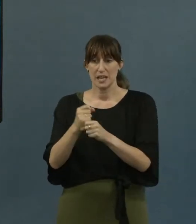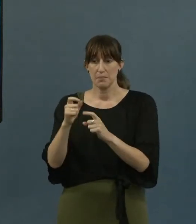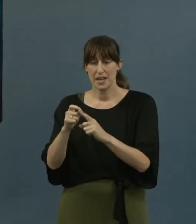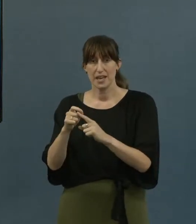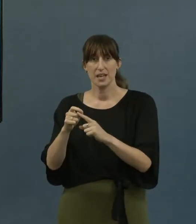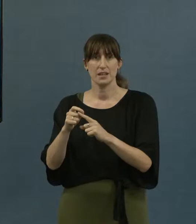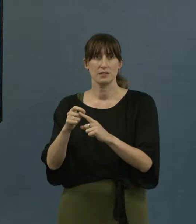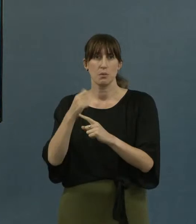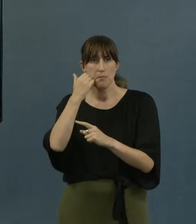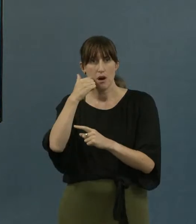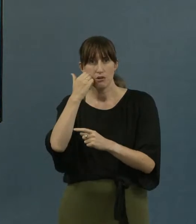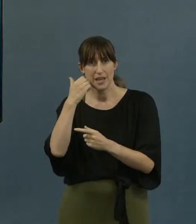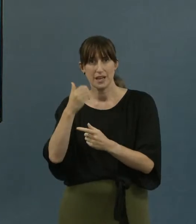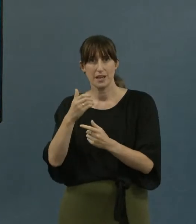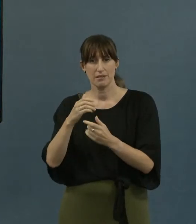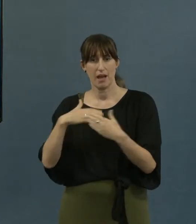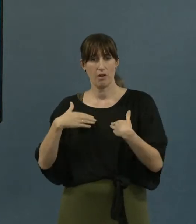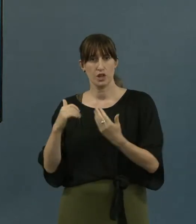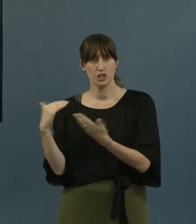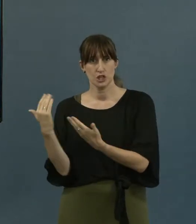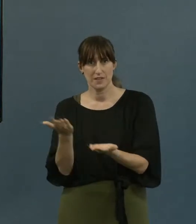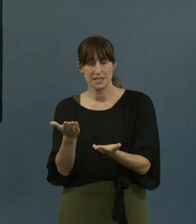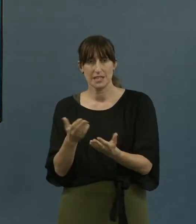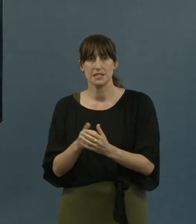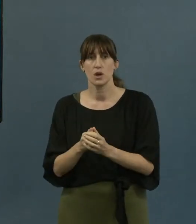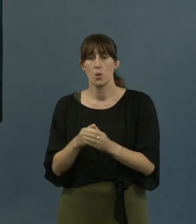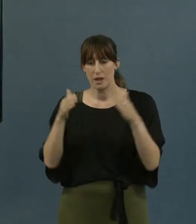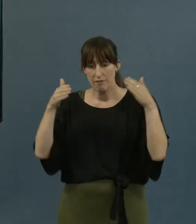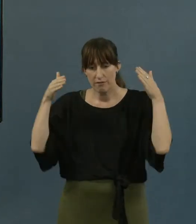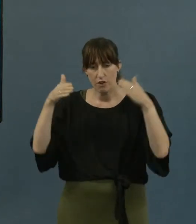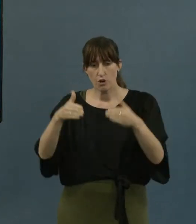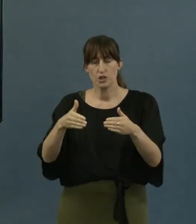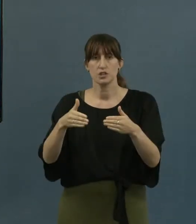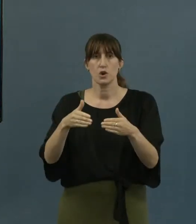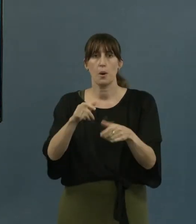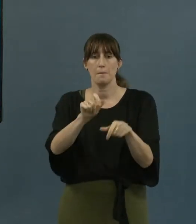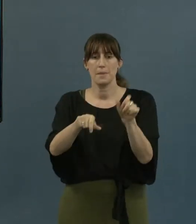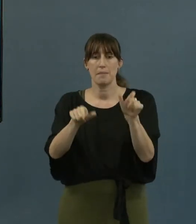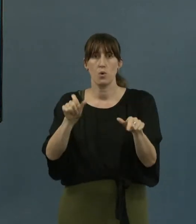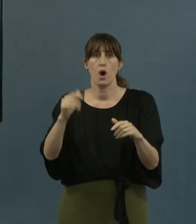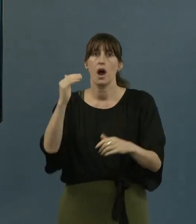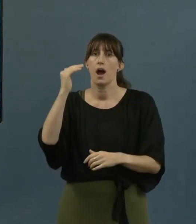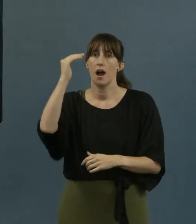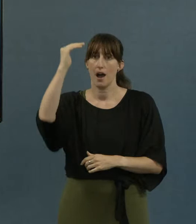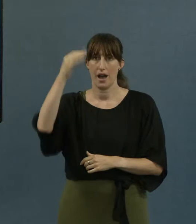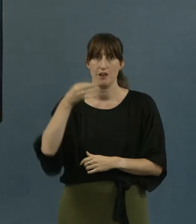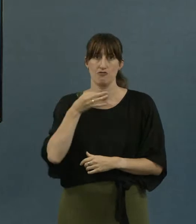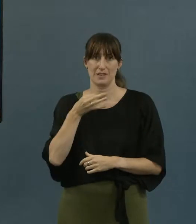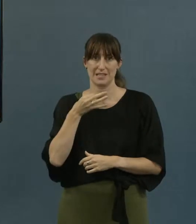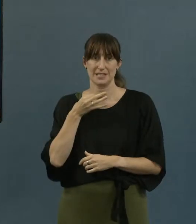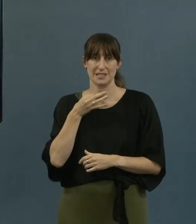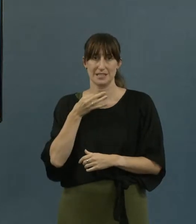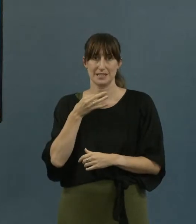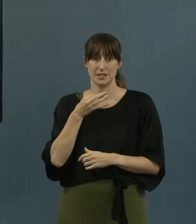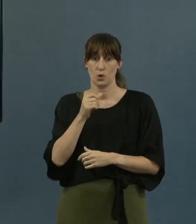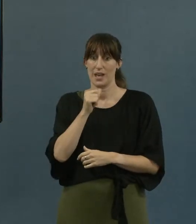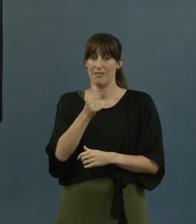What we're really encourage ing healthcare providers to do is focus their resources on those